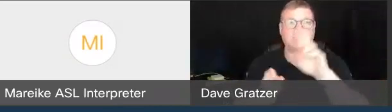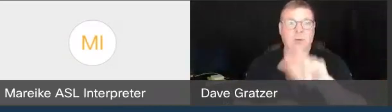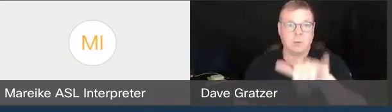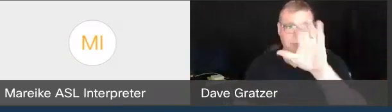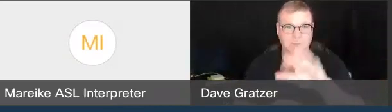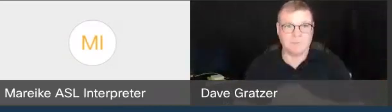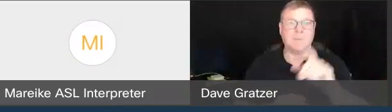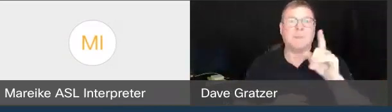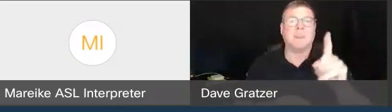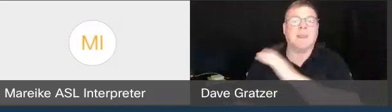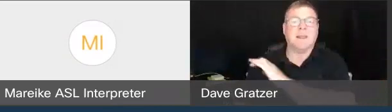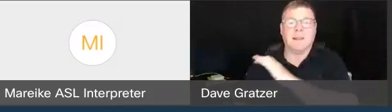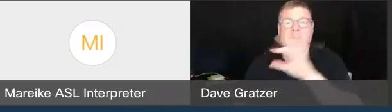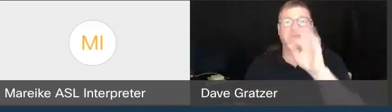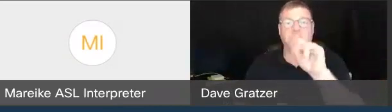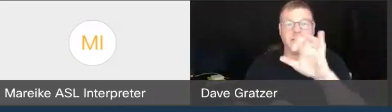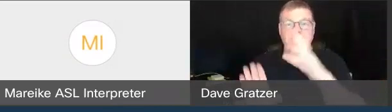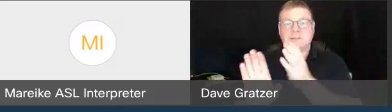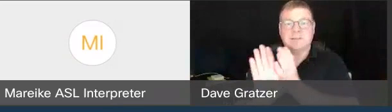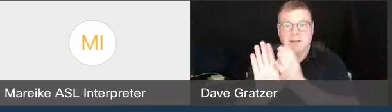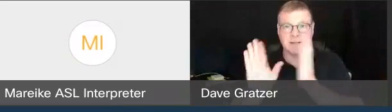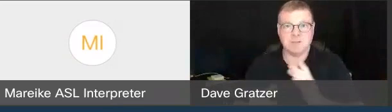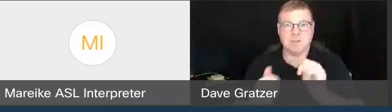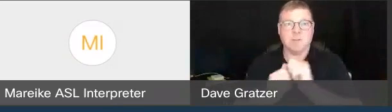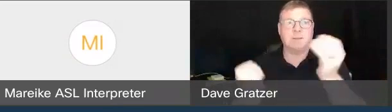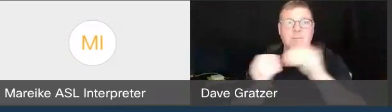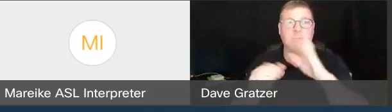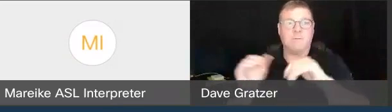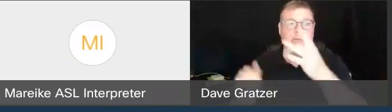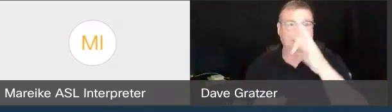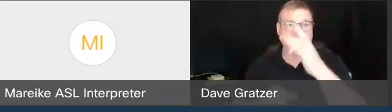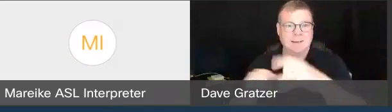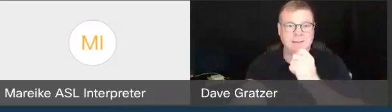She's a clinical and forensic psychologist with more than 18 years of clinical research,